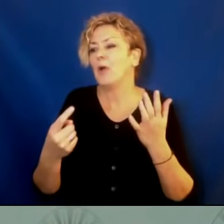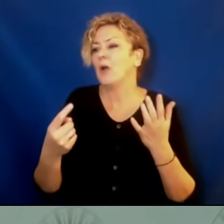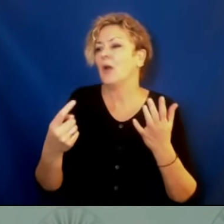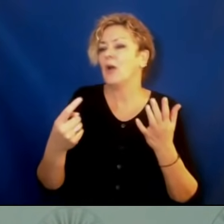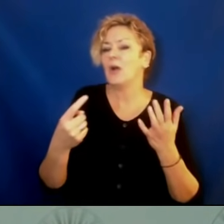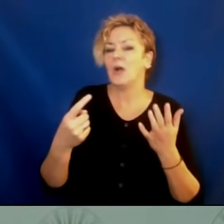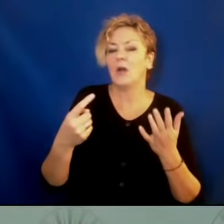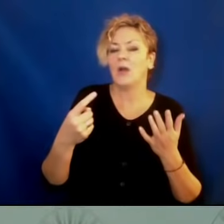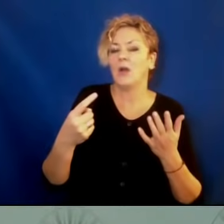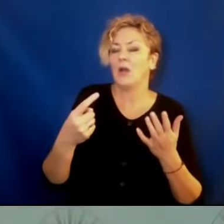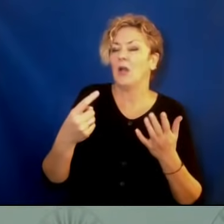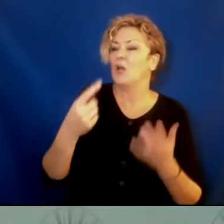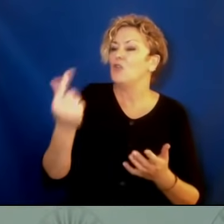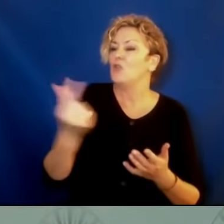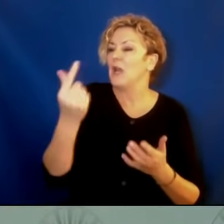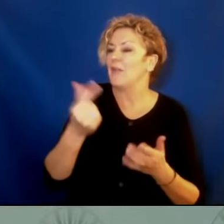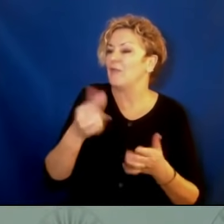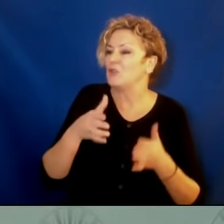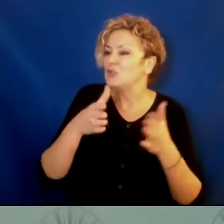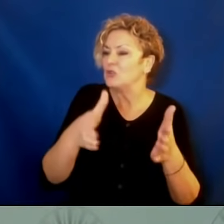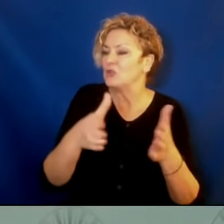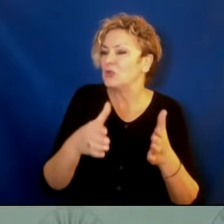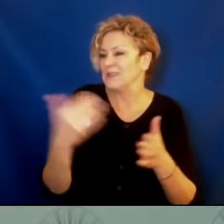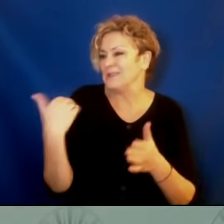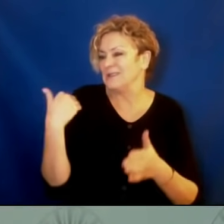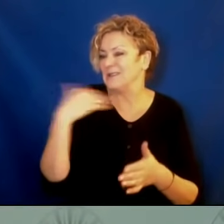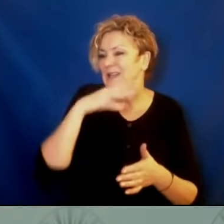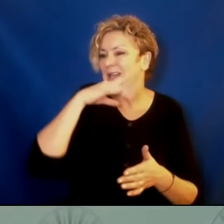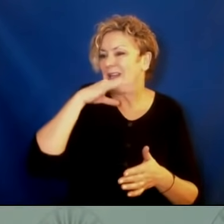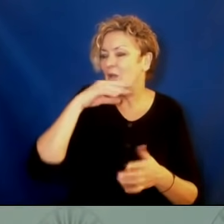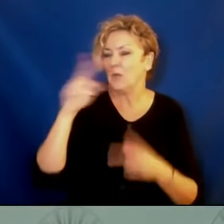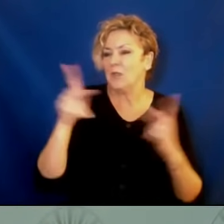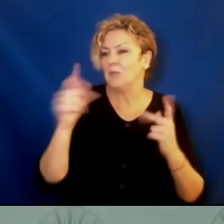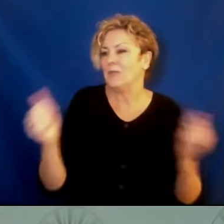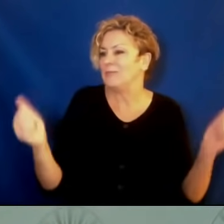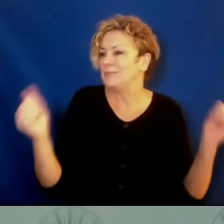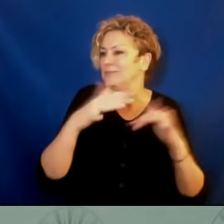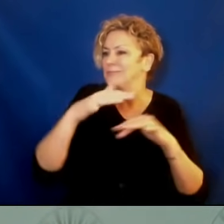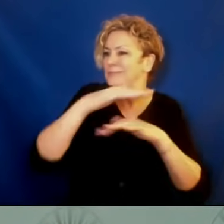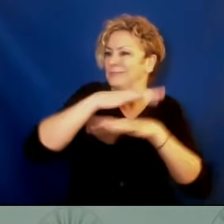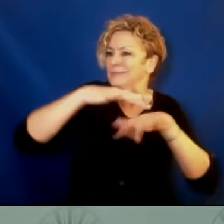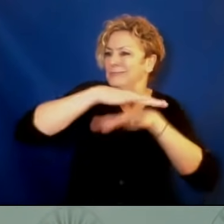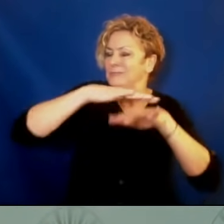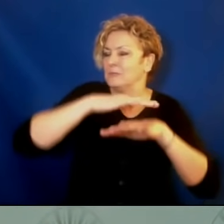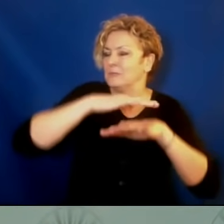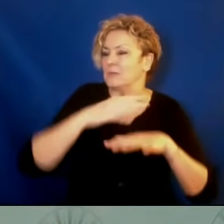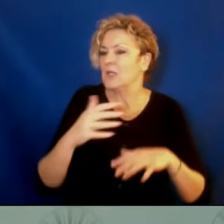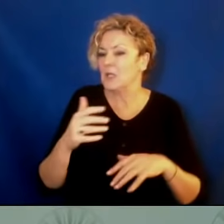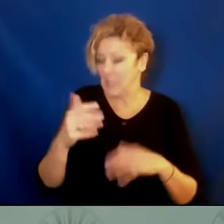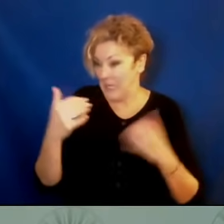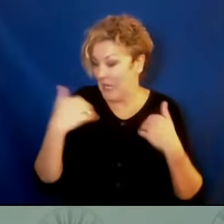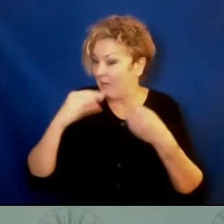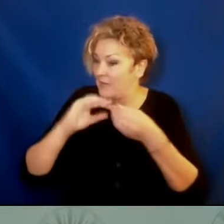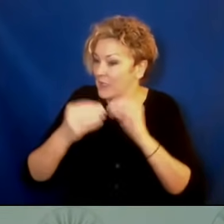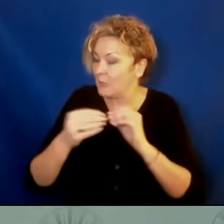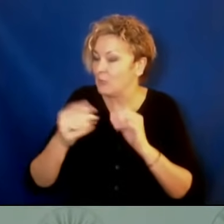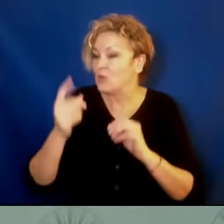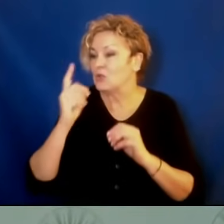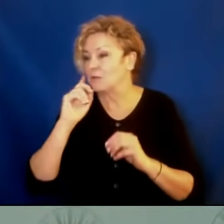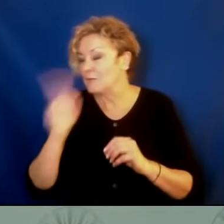I would like to ask about whether we will ever get information around regional breakdown in terms of where these cases are being